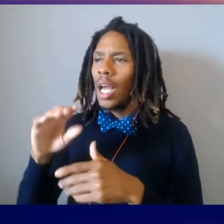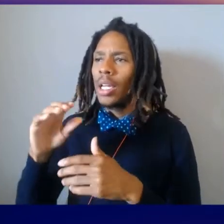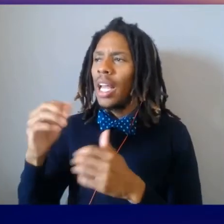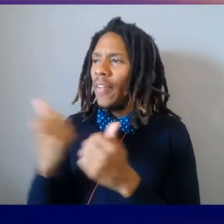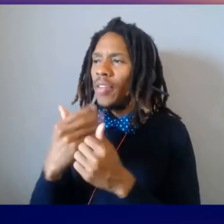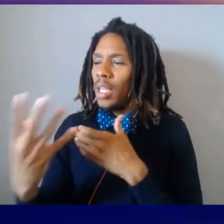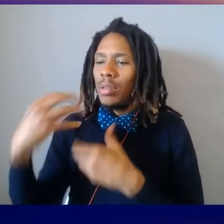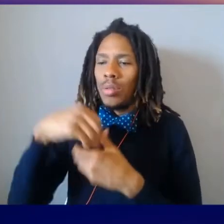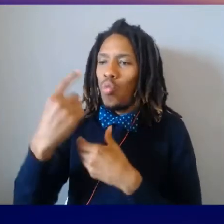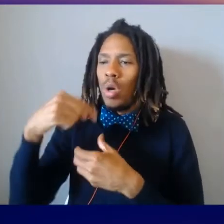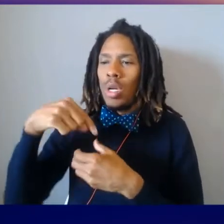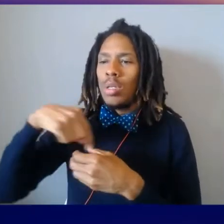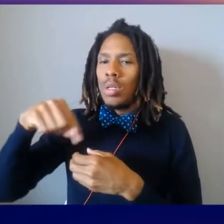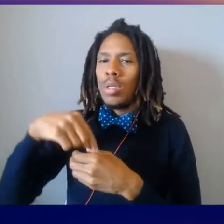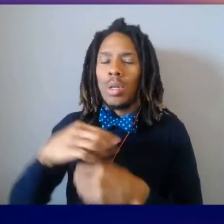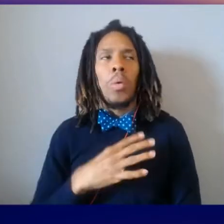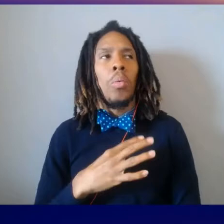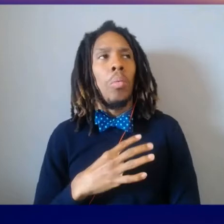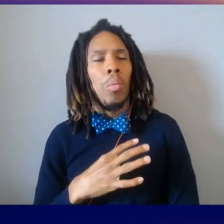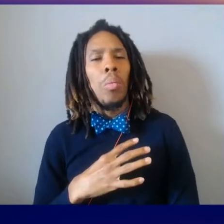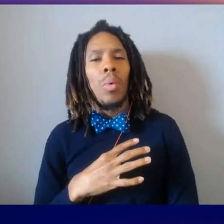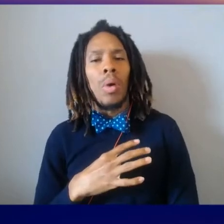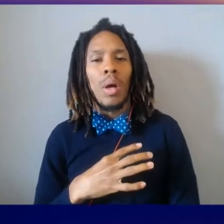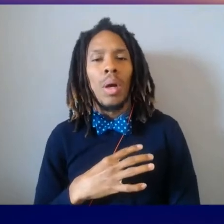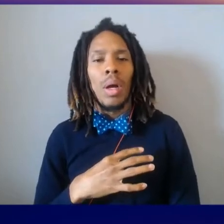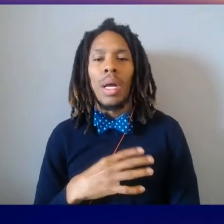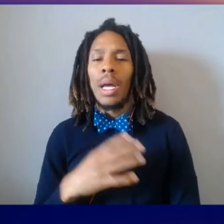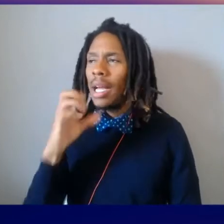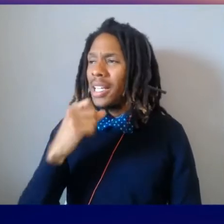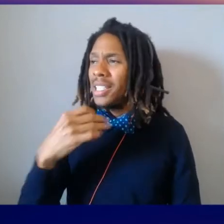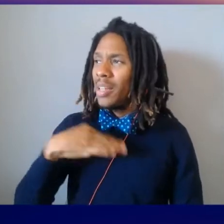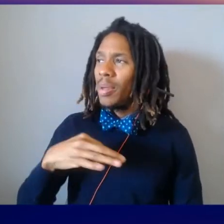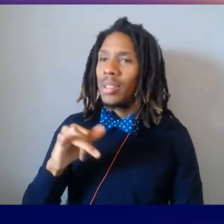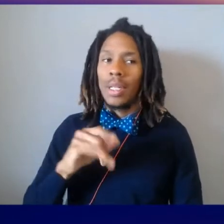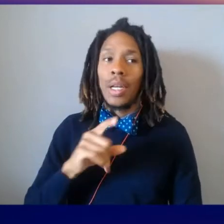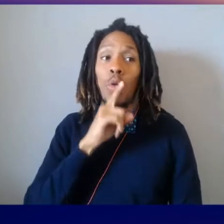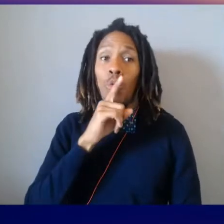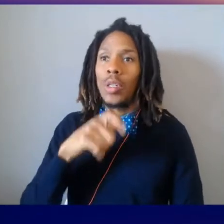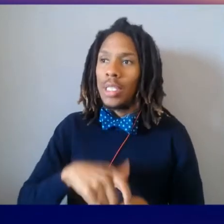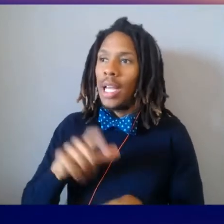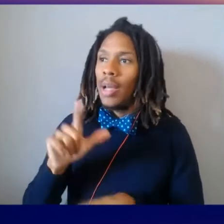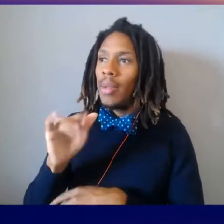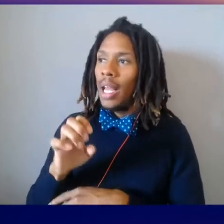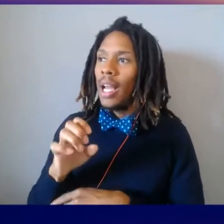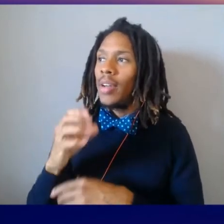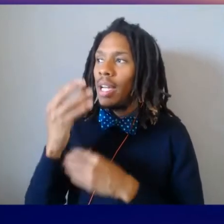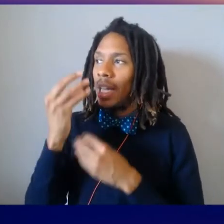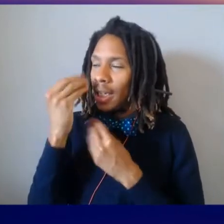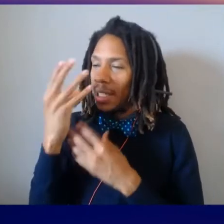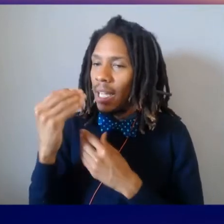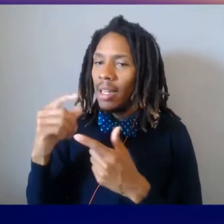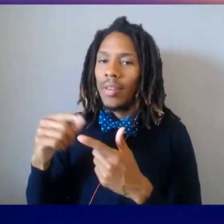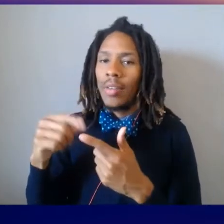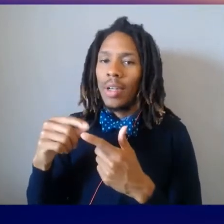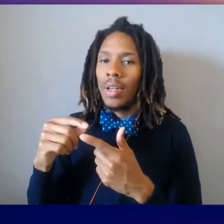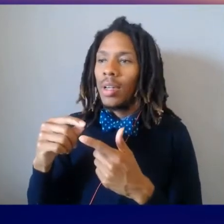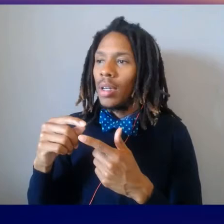All right. So, it simplify things greatly. The benefit of this I'm assuming some kind of real time data aggregation or scanning or something like that. And the fact that it's immutable data,